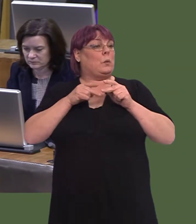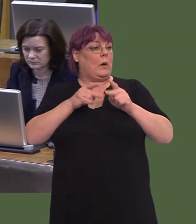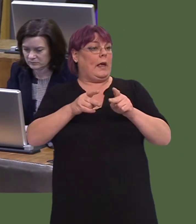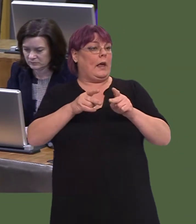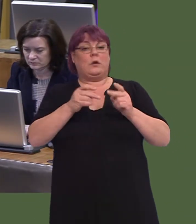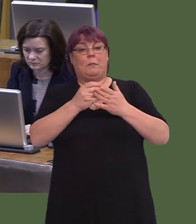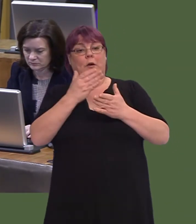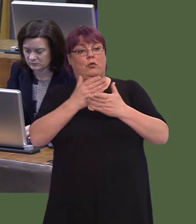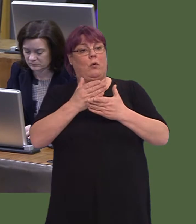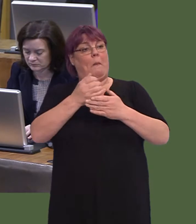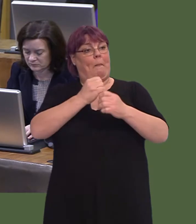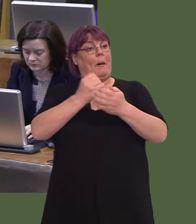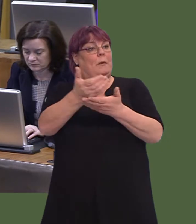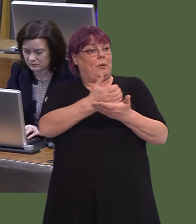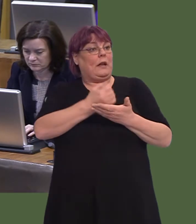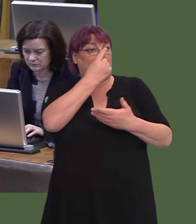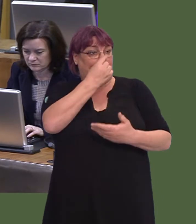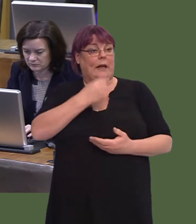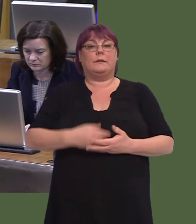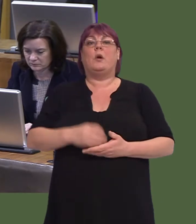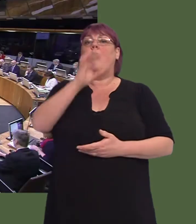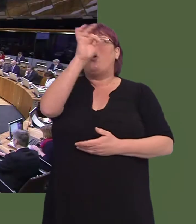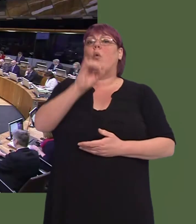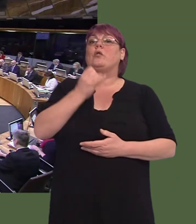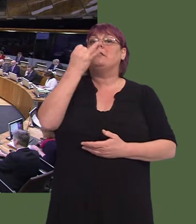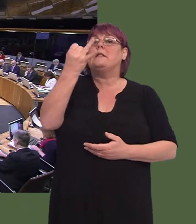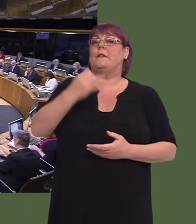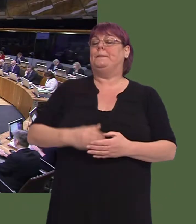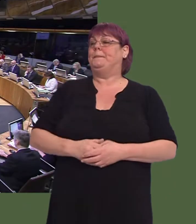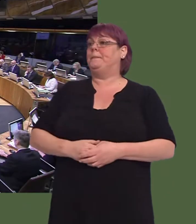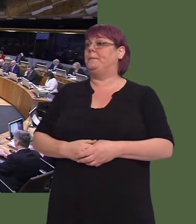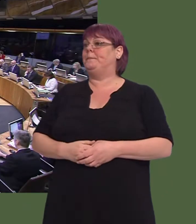are protected. Janet Finch-Saunders AM: 7.